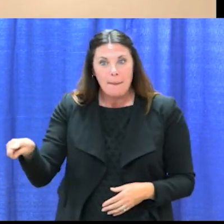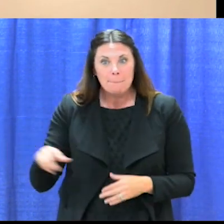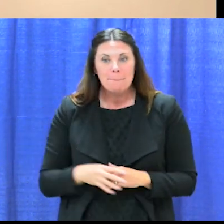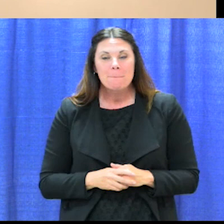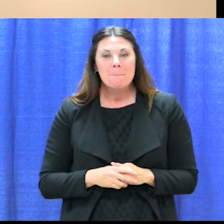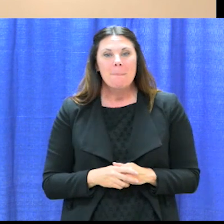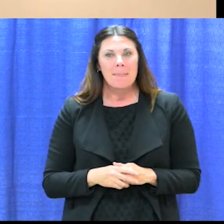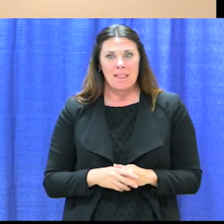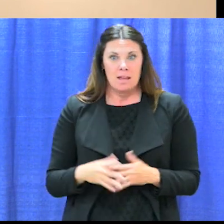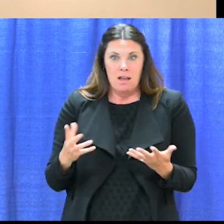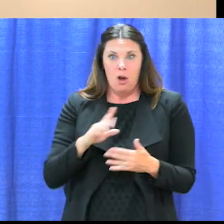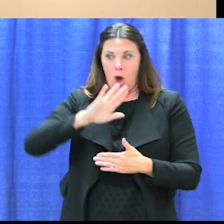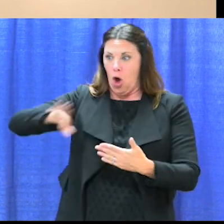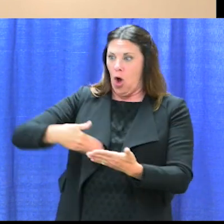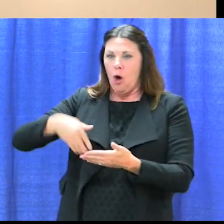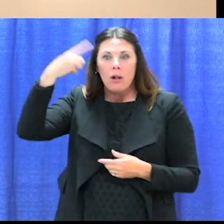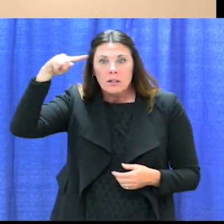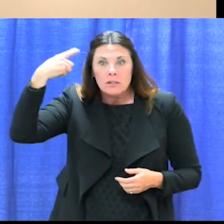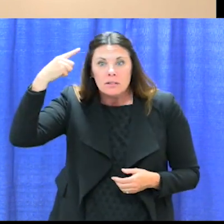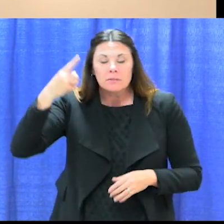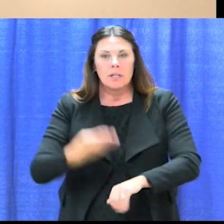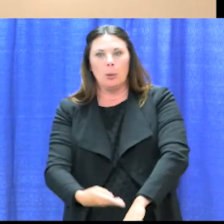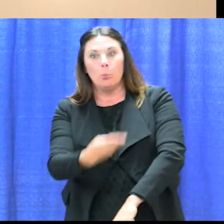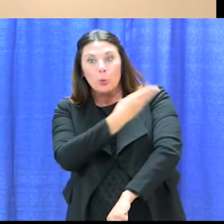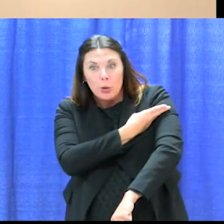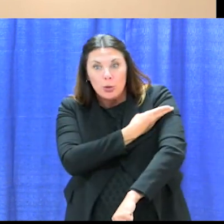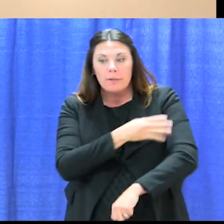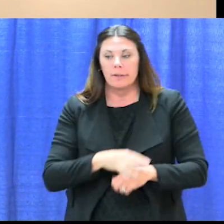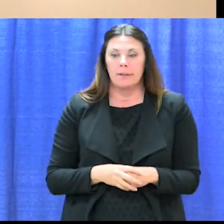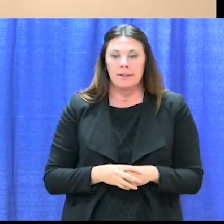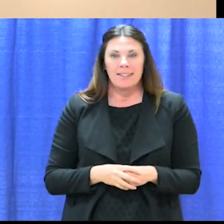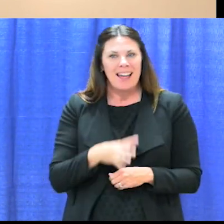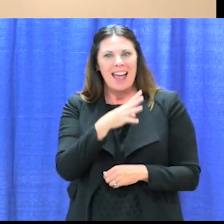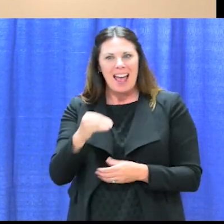And these are really all intended to help improve and expand the online learning experience